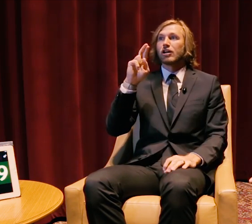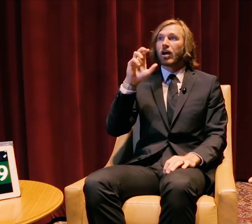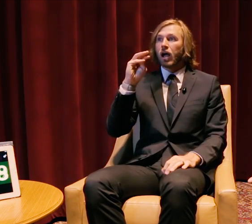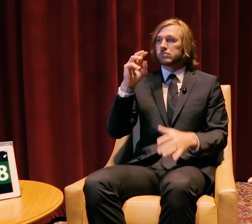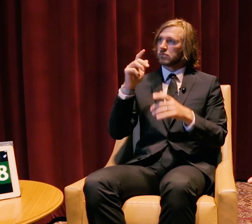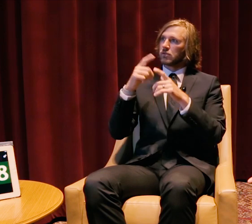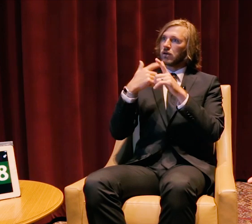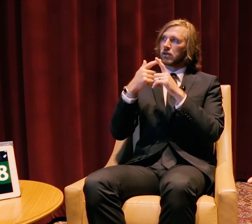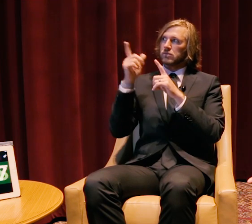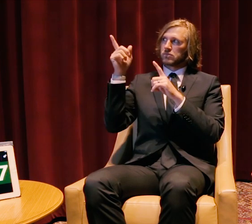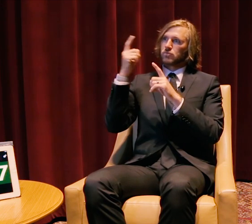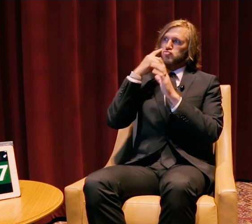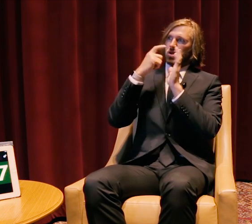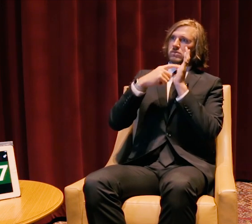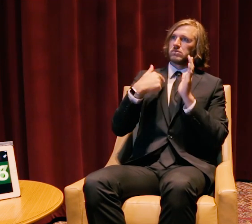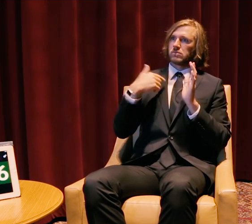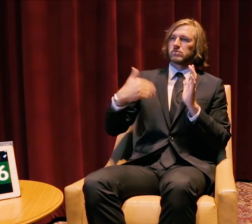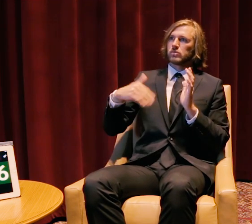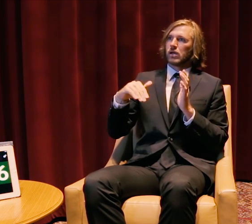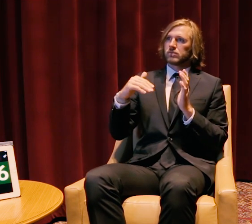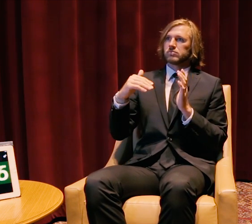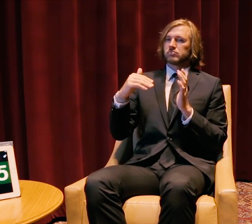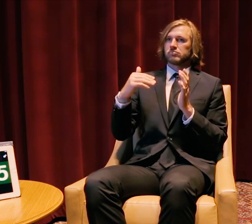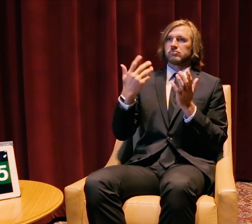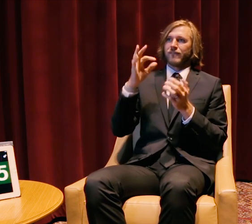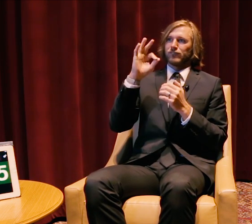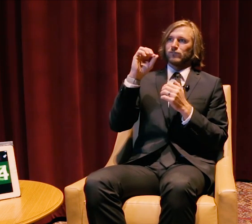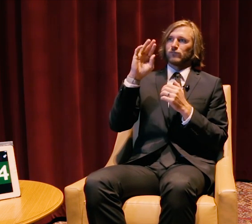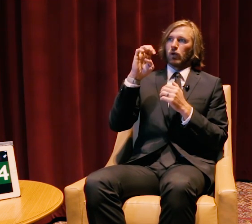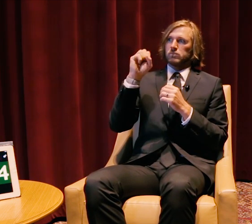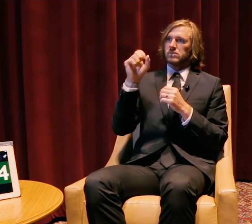and then being recognized, you know, as, by Forbes as one of America's best